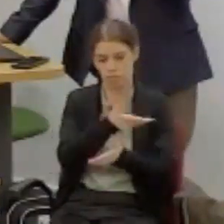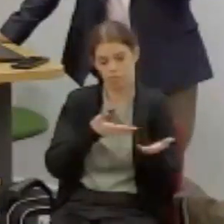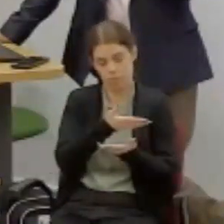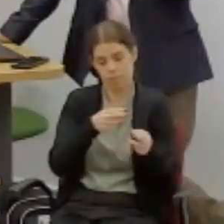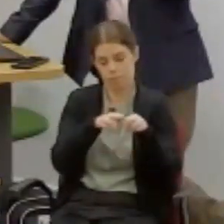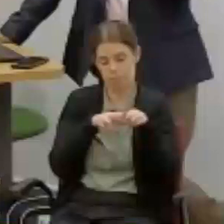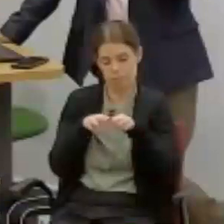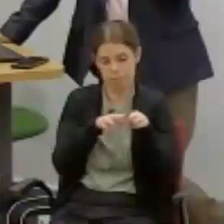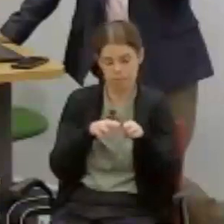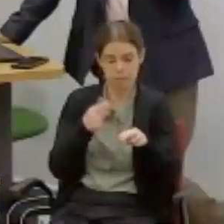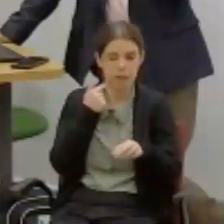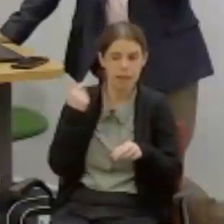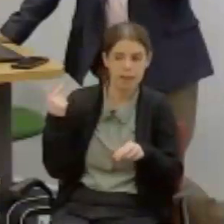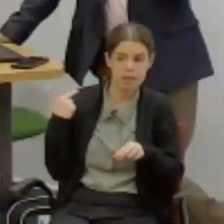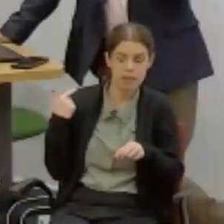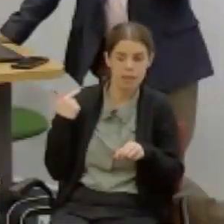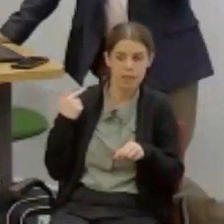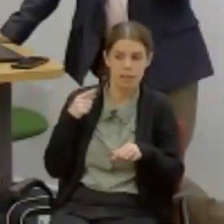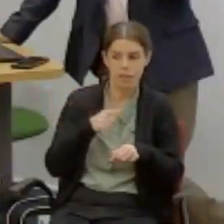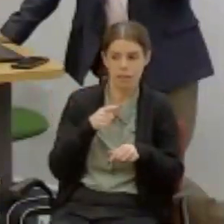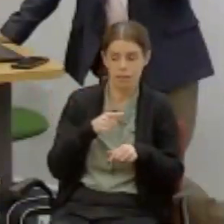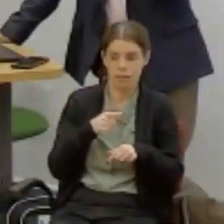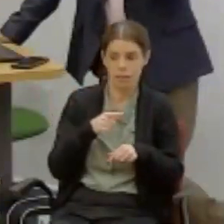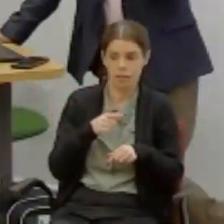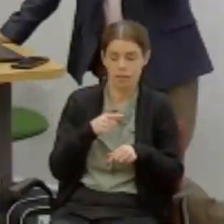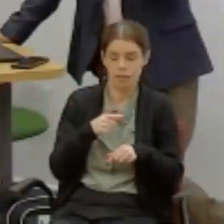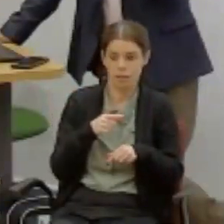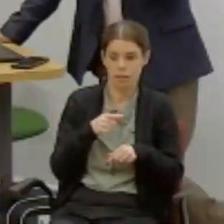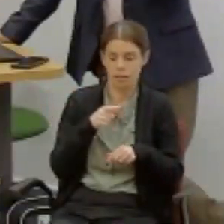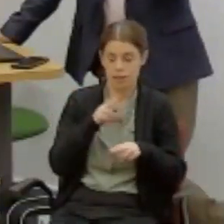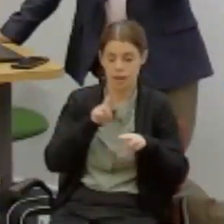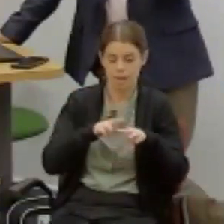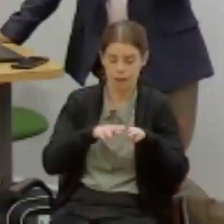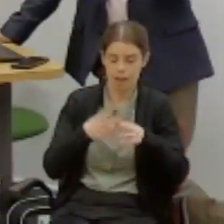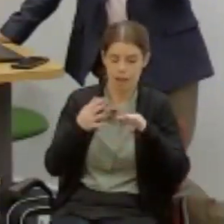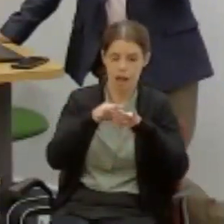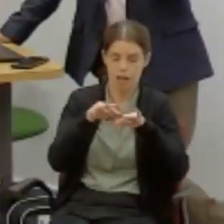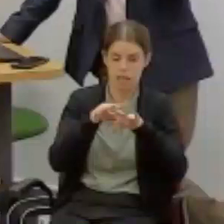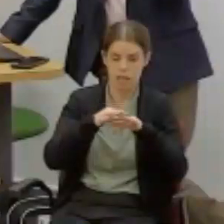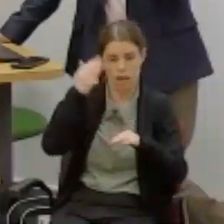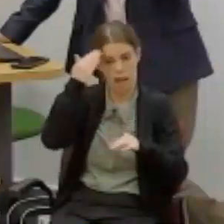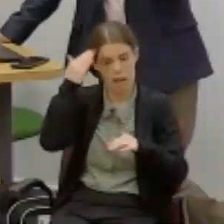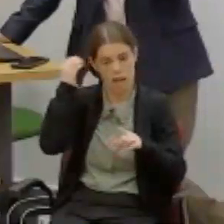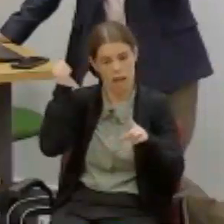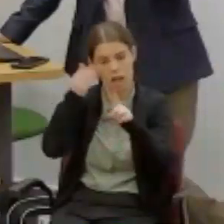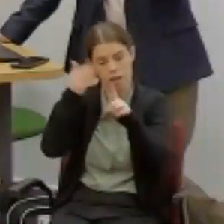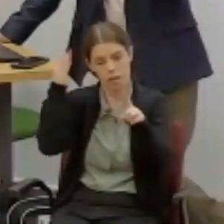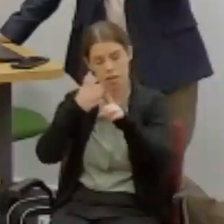and the rest of it was that they're while their husband head the ball silent 80,000